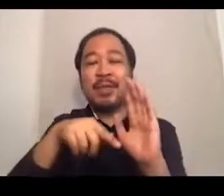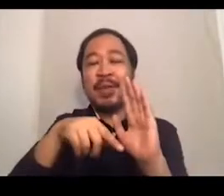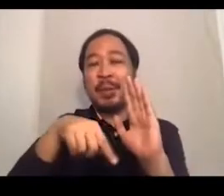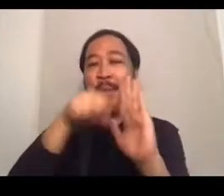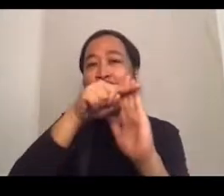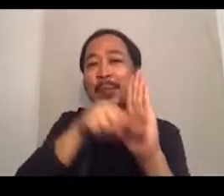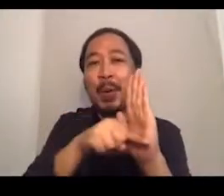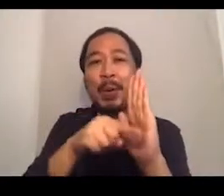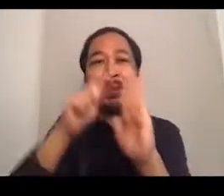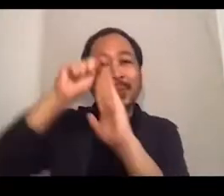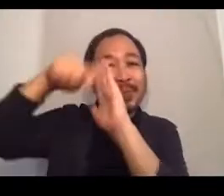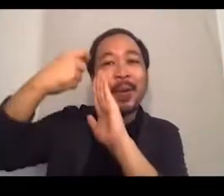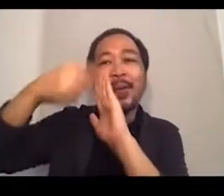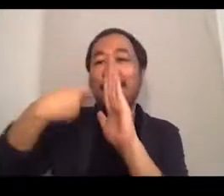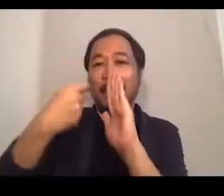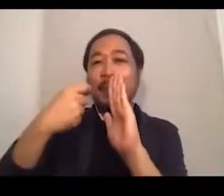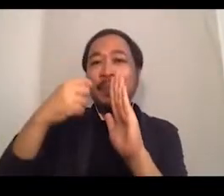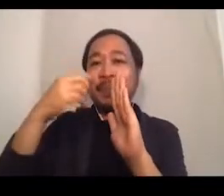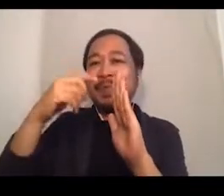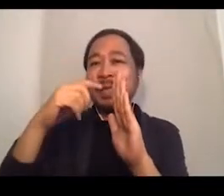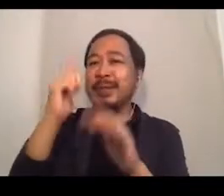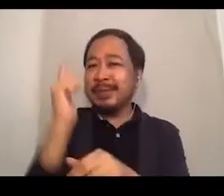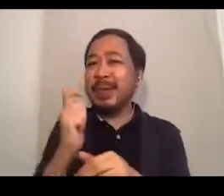So that’s basically what we've been doing